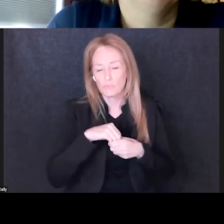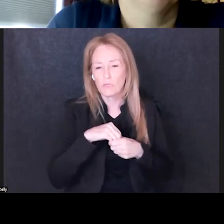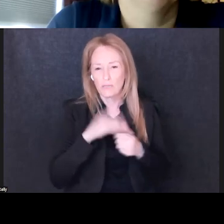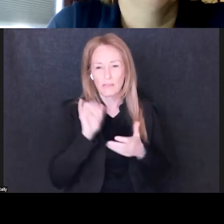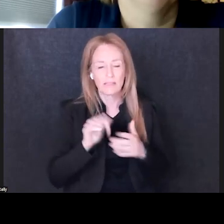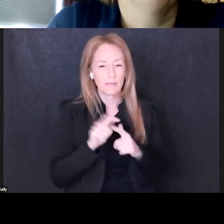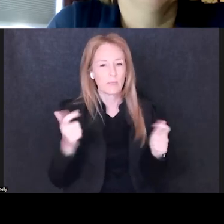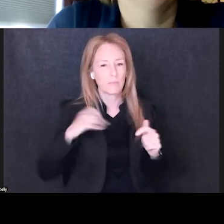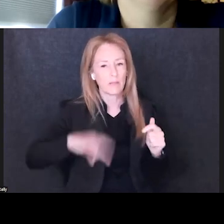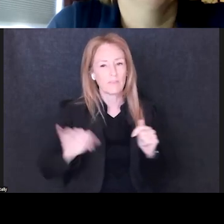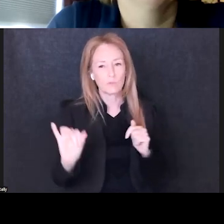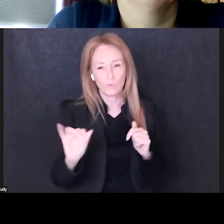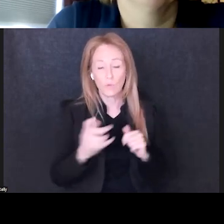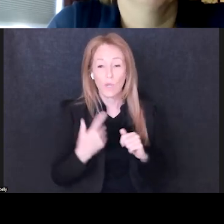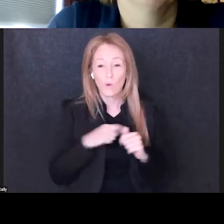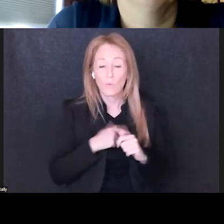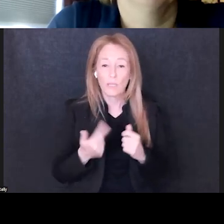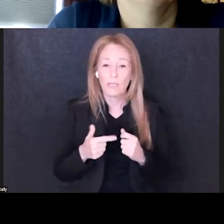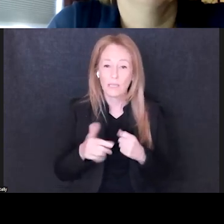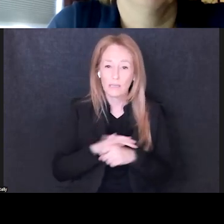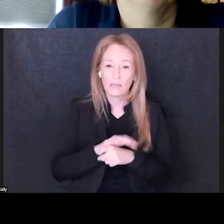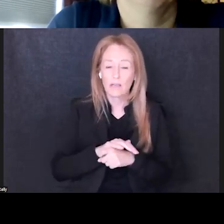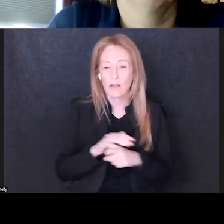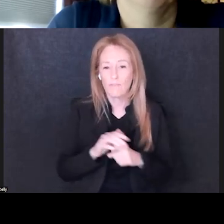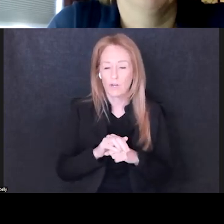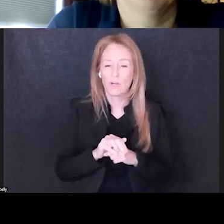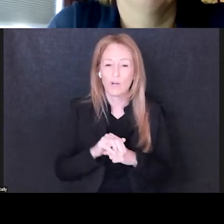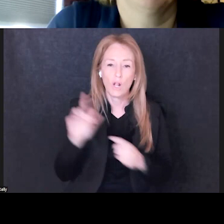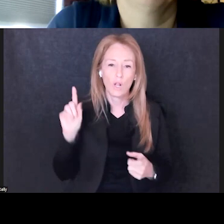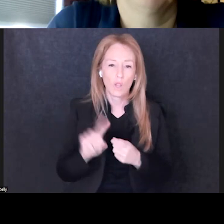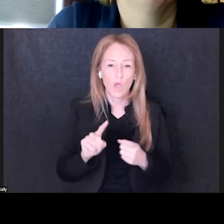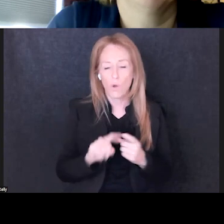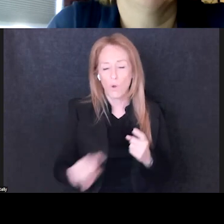WE THINK LOW VOLUME SHIFTS THAT MAY NOT HAVE A LOT OF VOLUME BUT